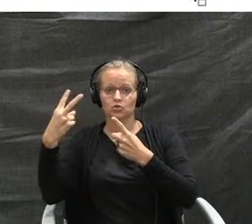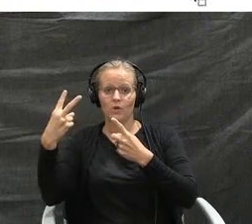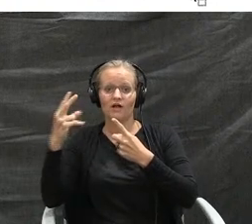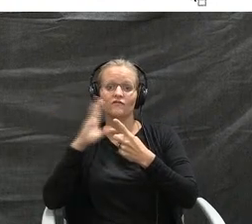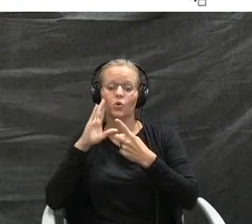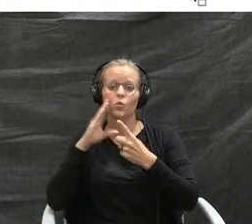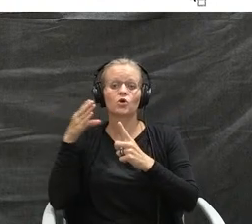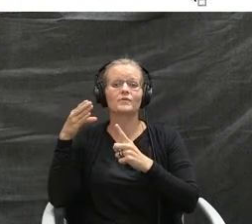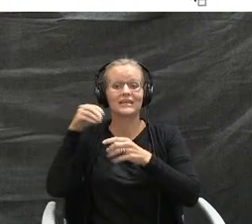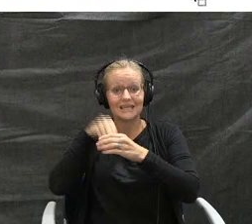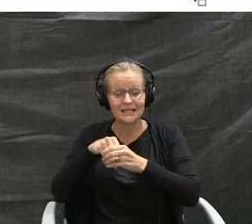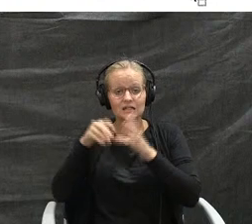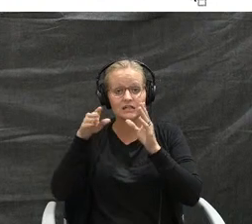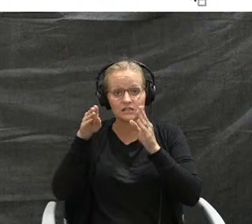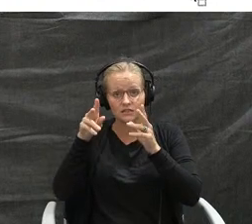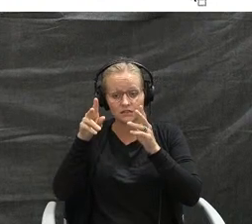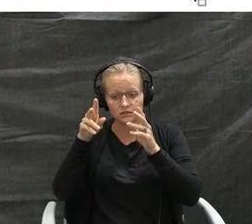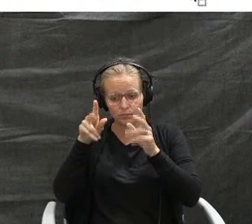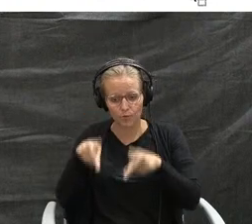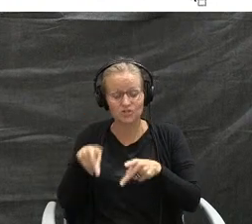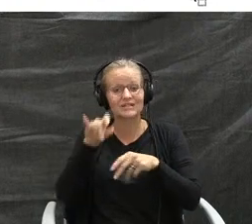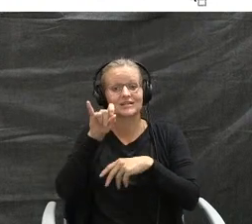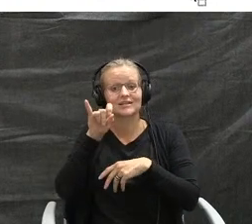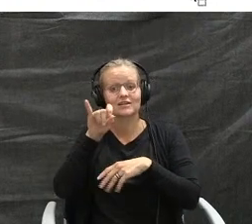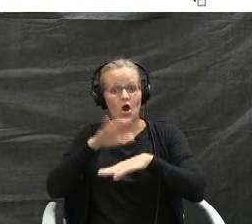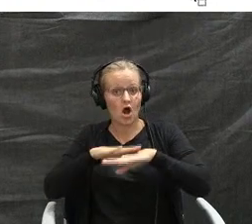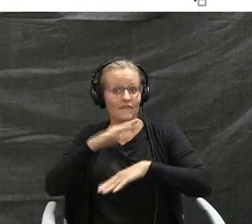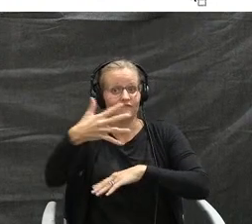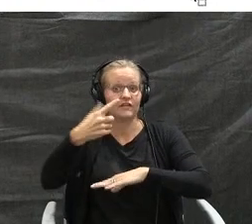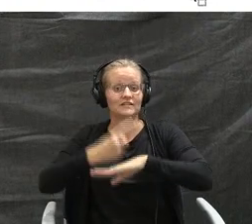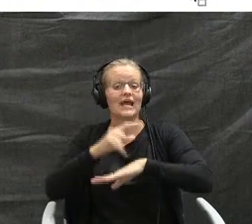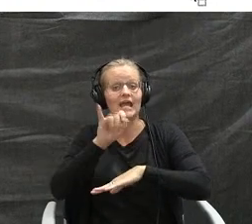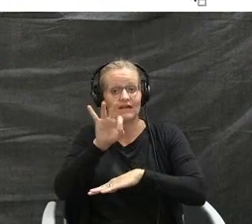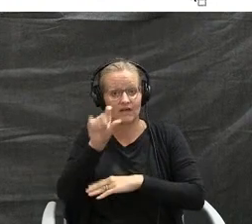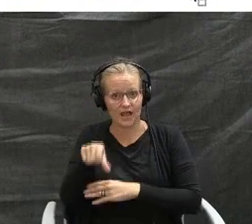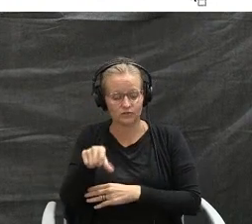So some courses may meet in person if we if there, if the